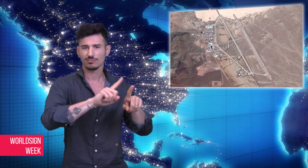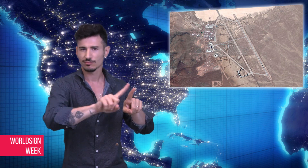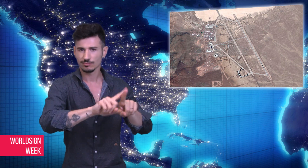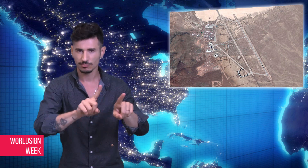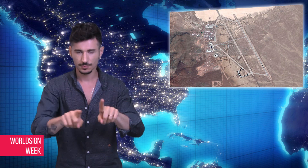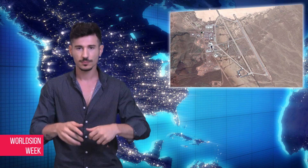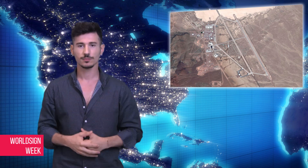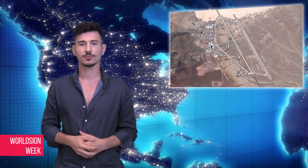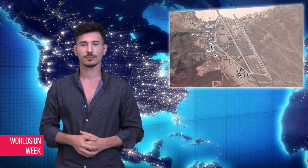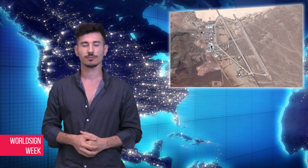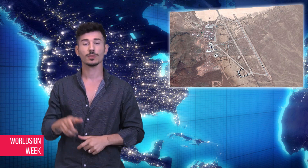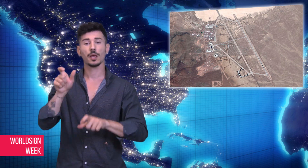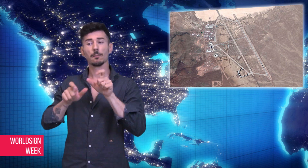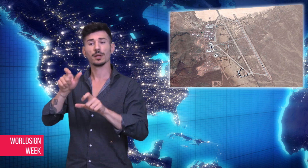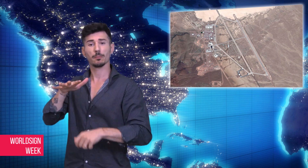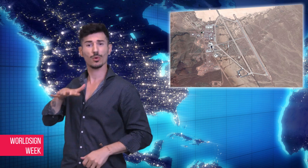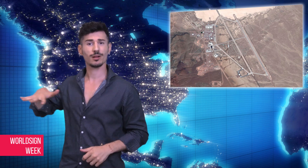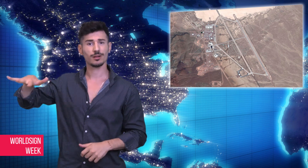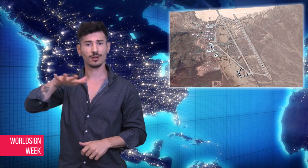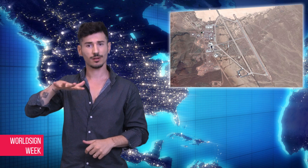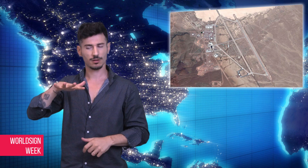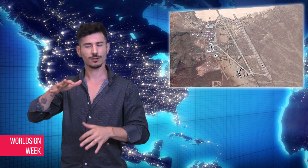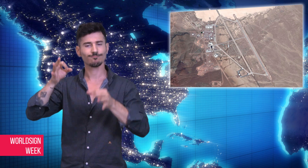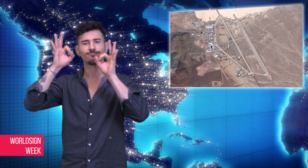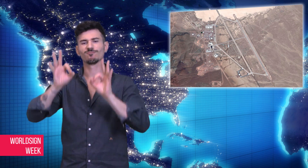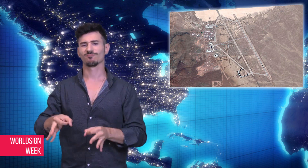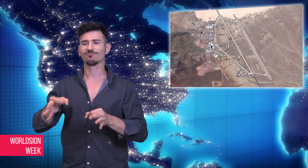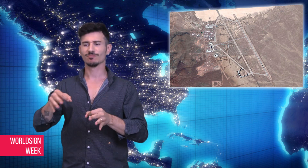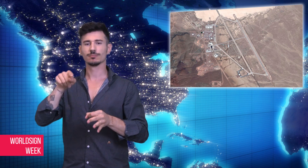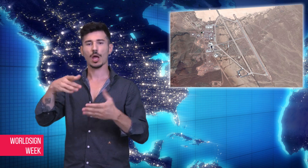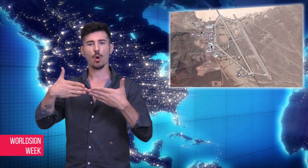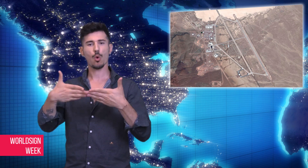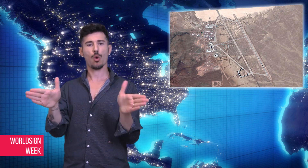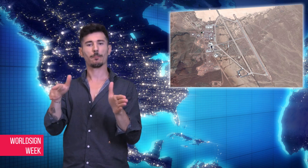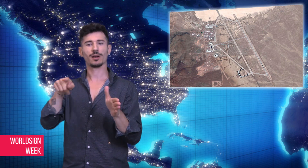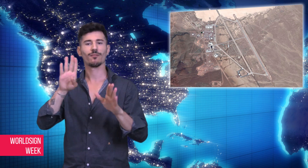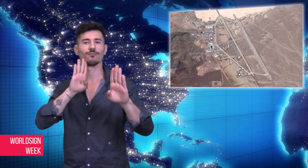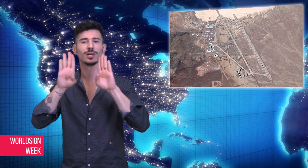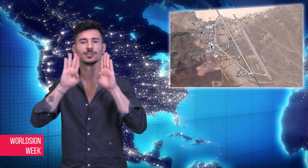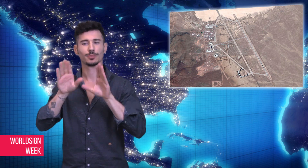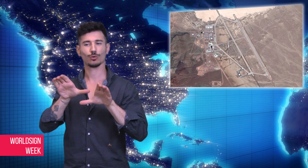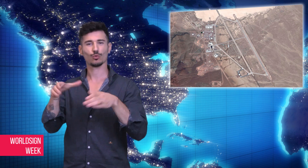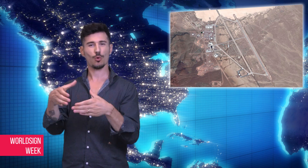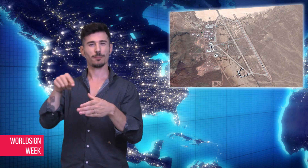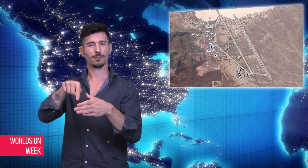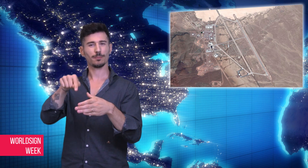and UFOs and keeping them in ‘Area 51’ for scientific